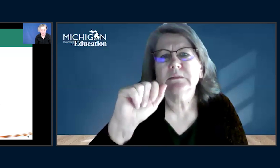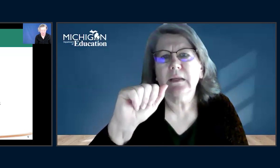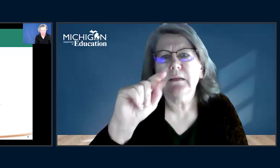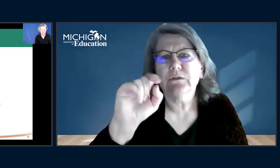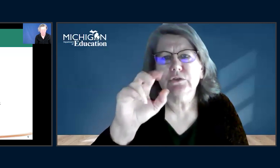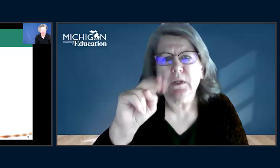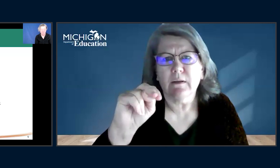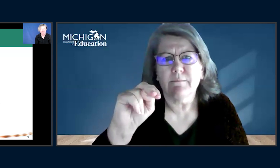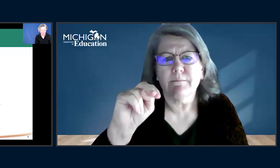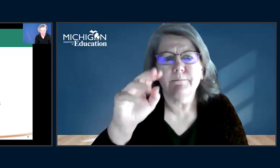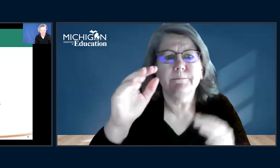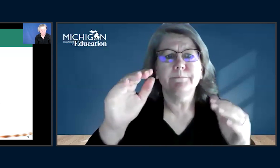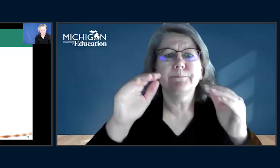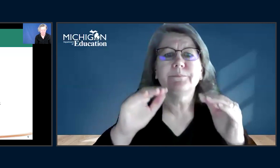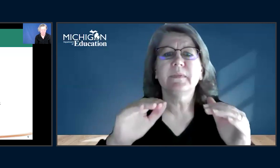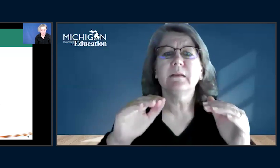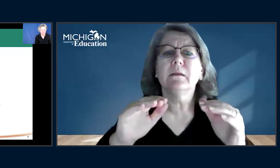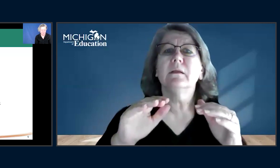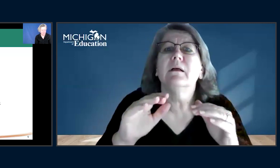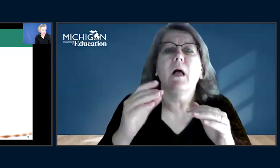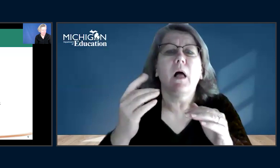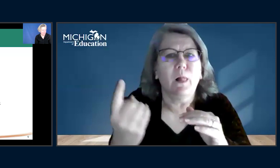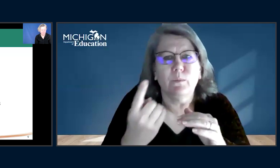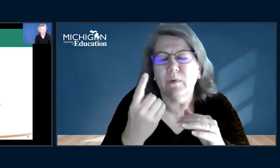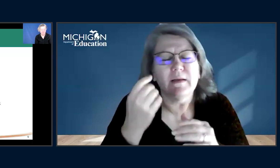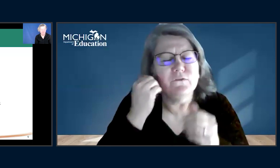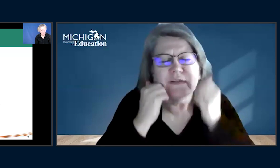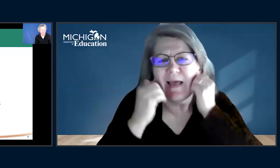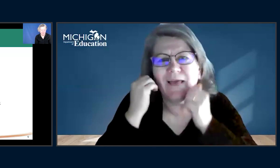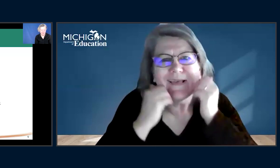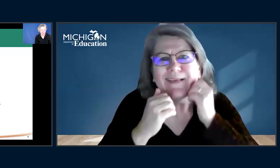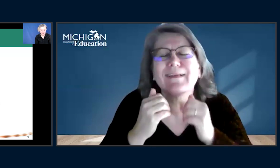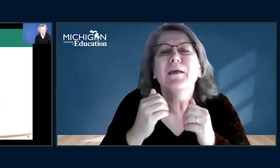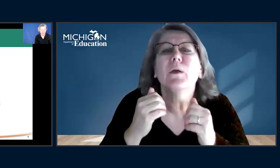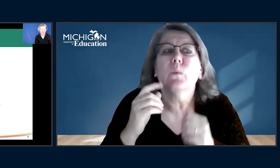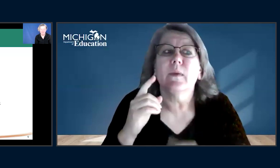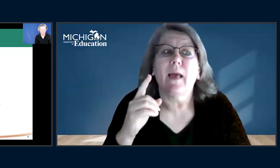A facilitator, I should say, to facilitate those kind of meetings. And then, you know,